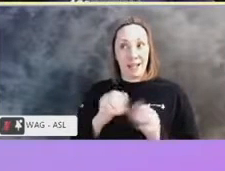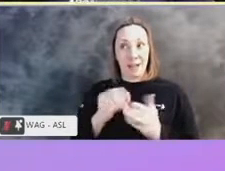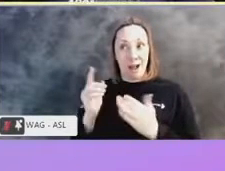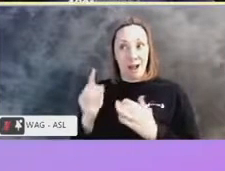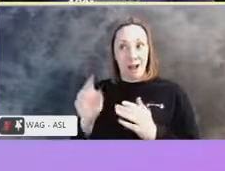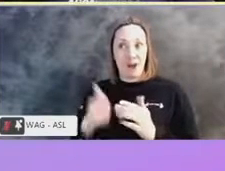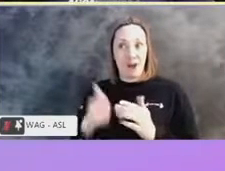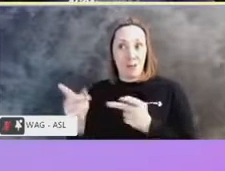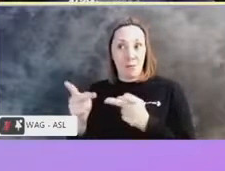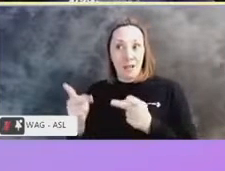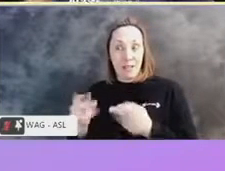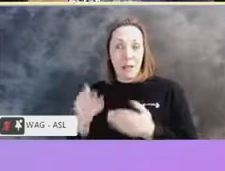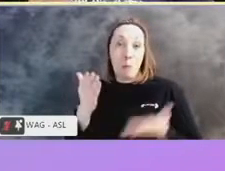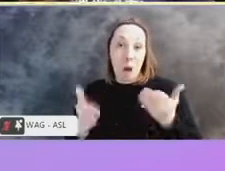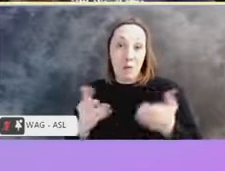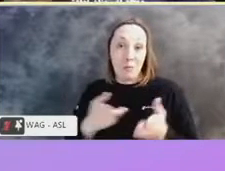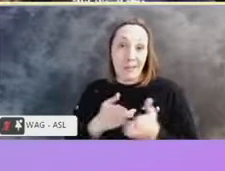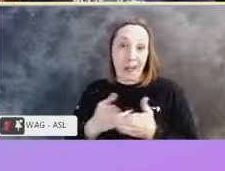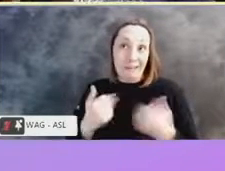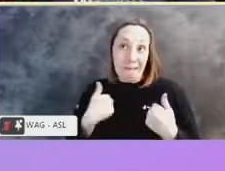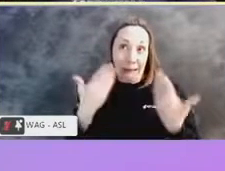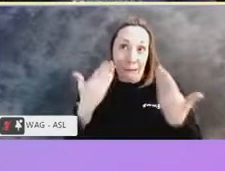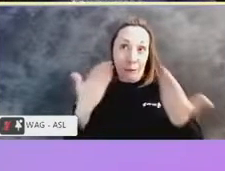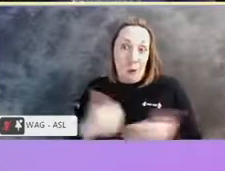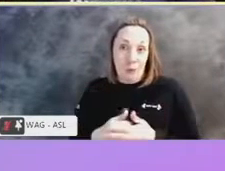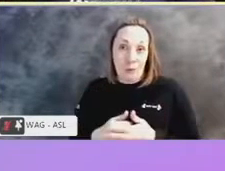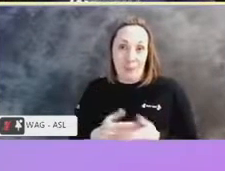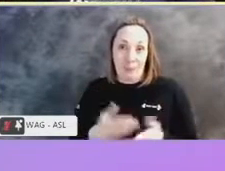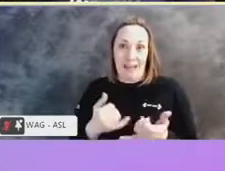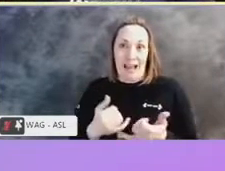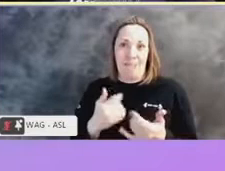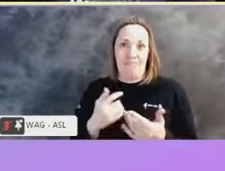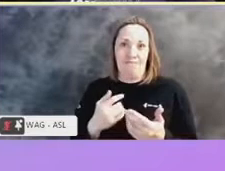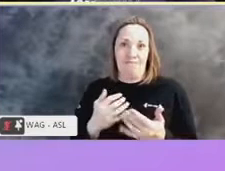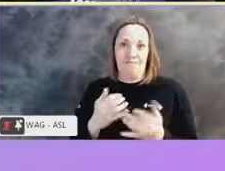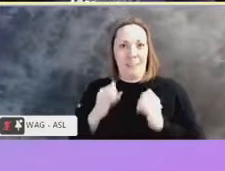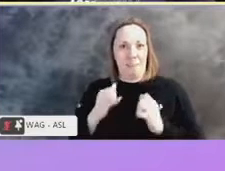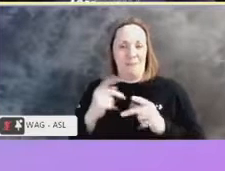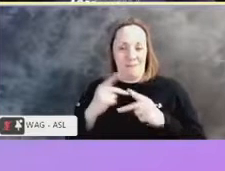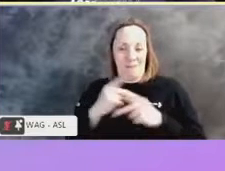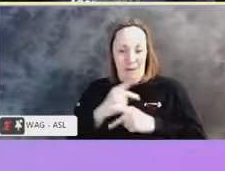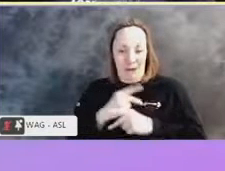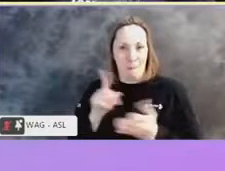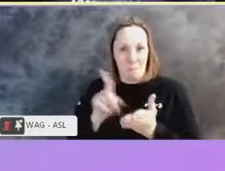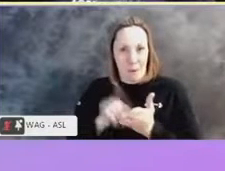everyone is purchasing on Amazon, comfortable for instance. I have a lot of people asking us to be available elsewhere. Probably,